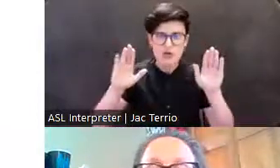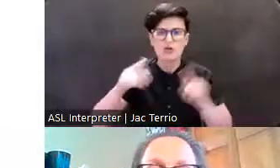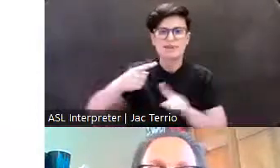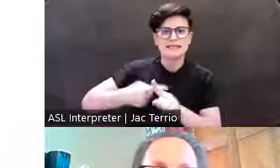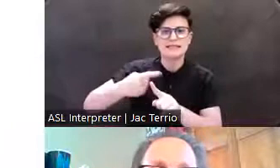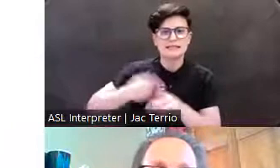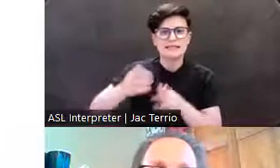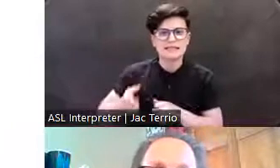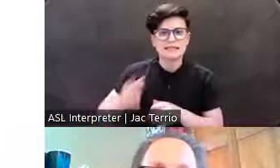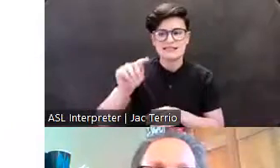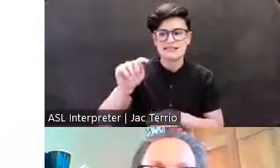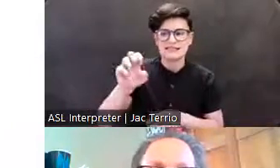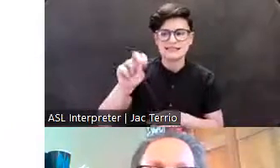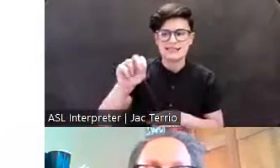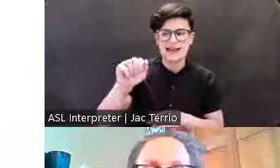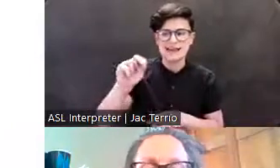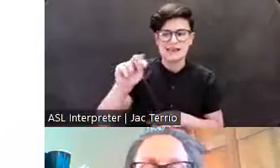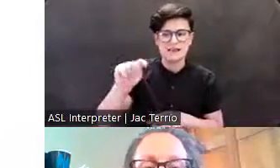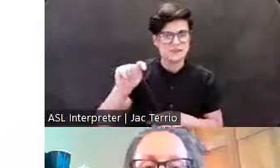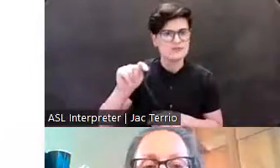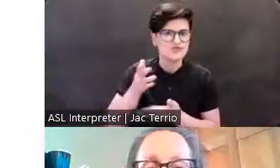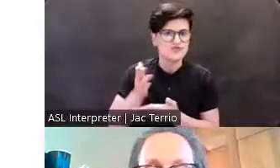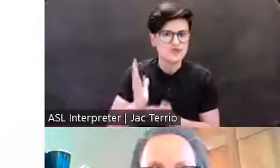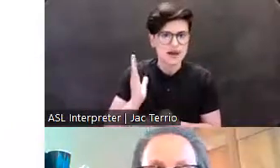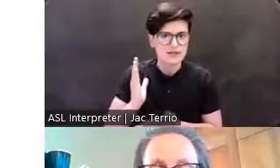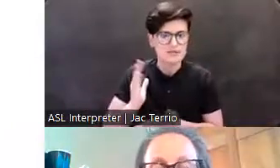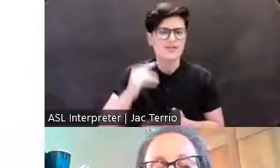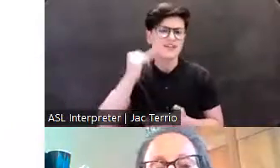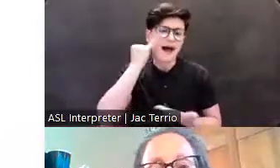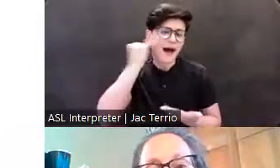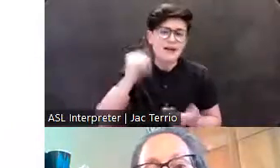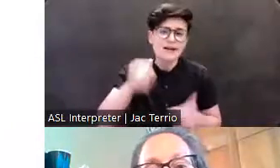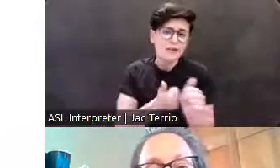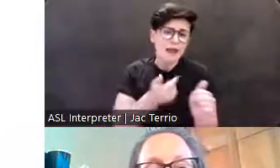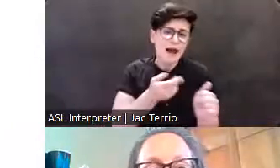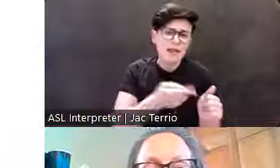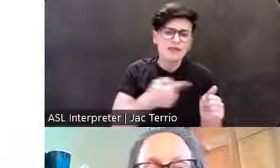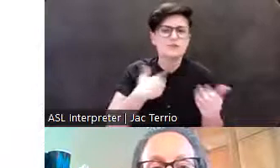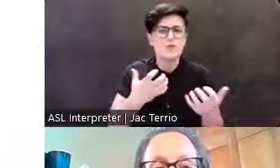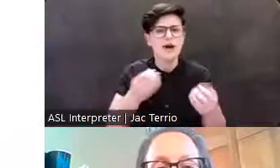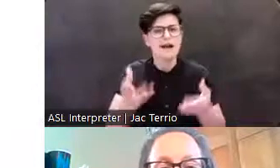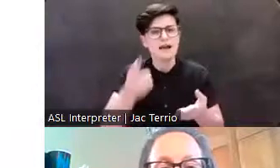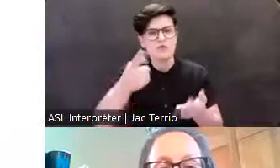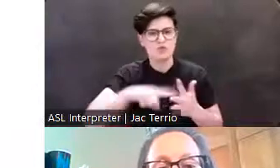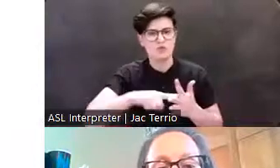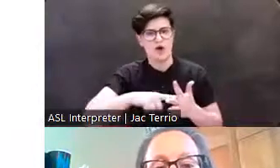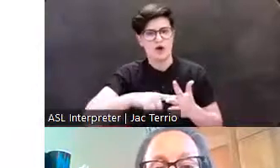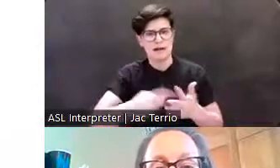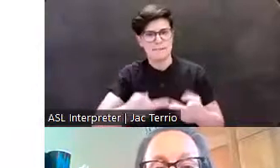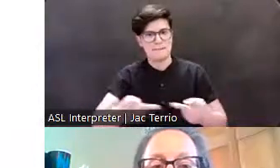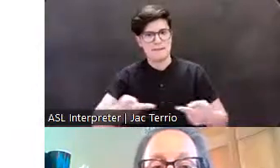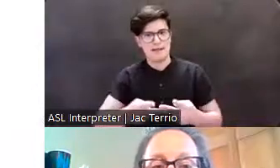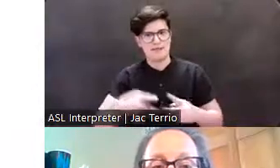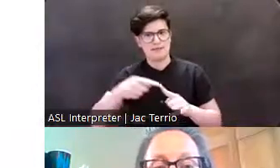The idea behind this is to give you a starting place but it is not going to be a very detailed